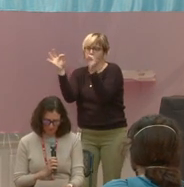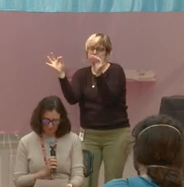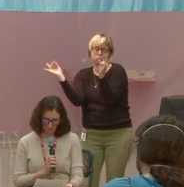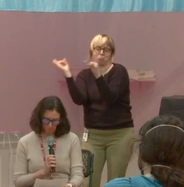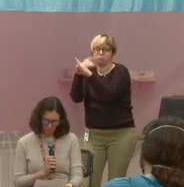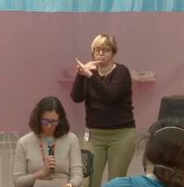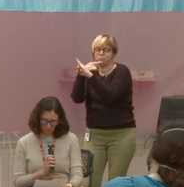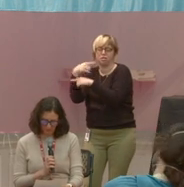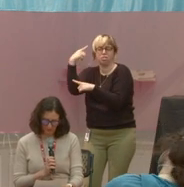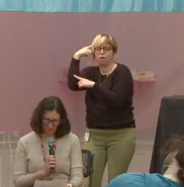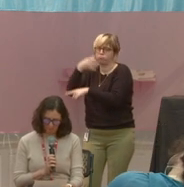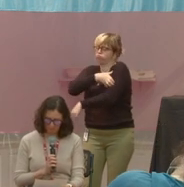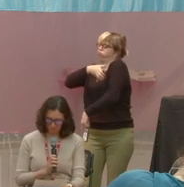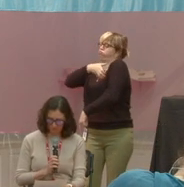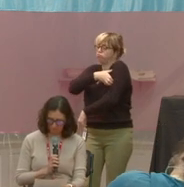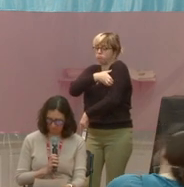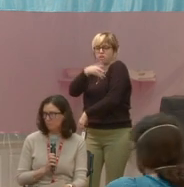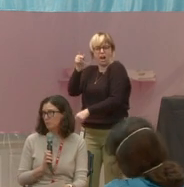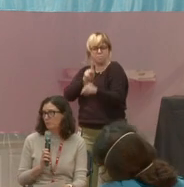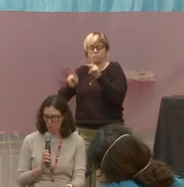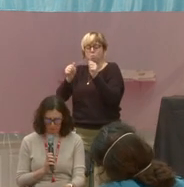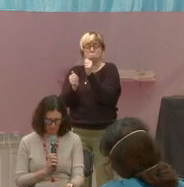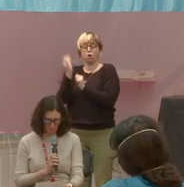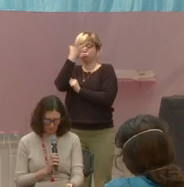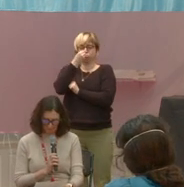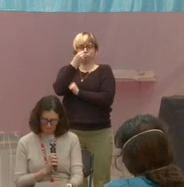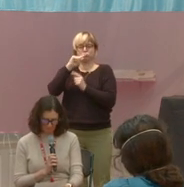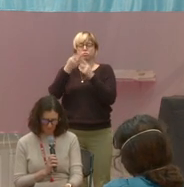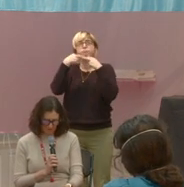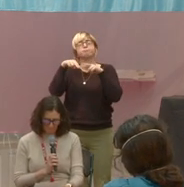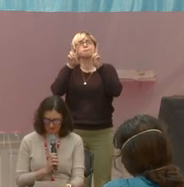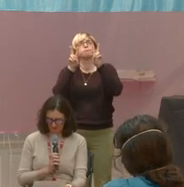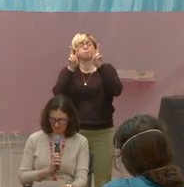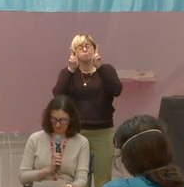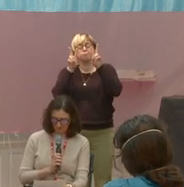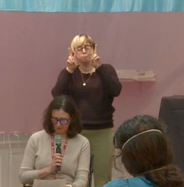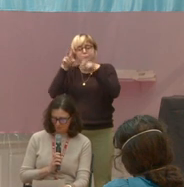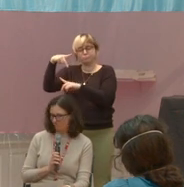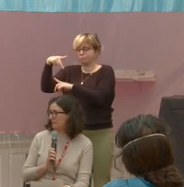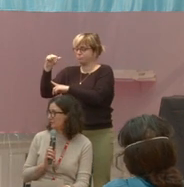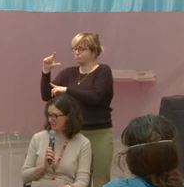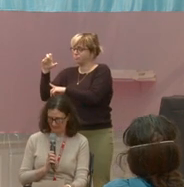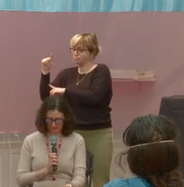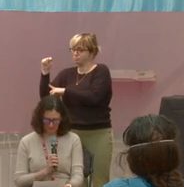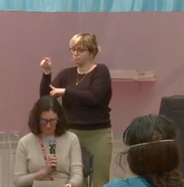thoughts are powerful, and that people are most beautiful when looking up. paggett is an associate professor in dance at